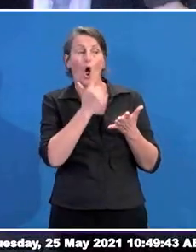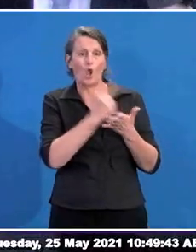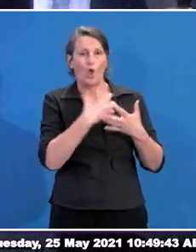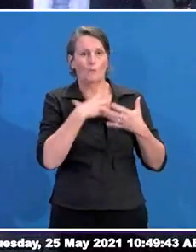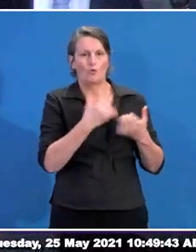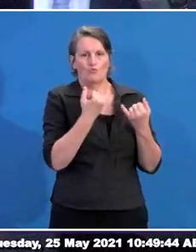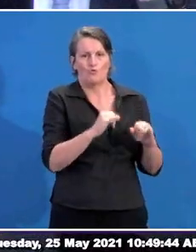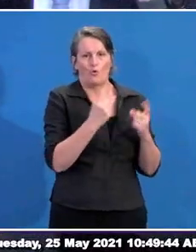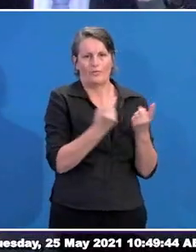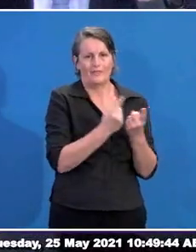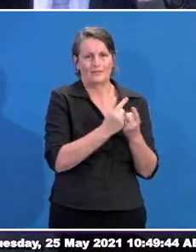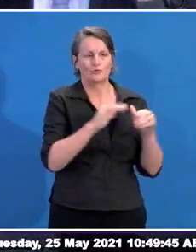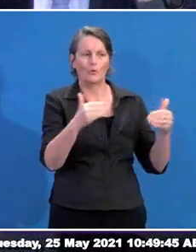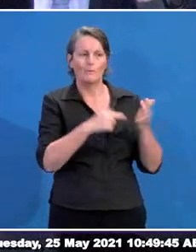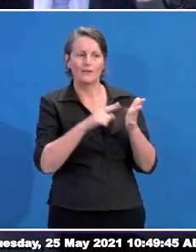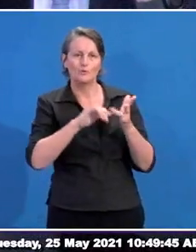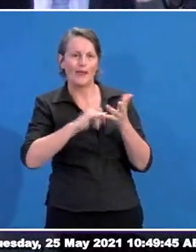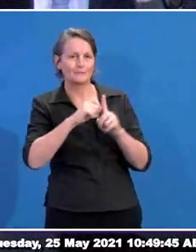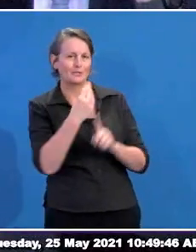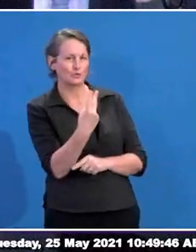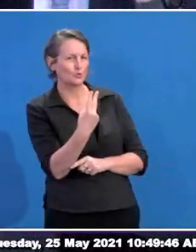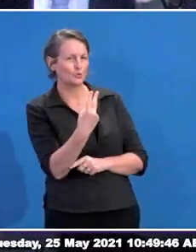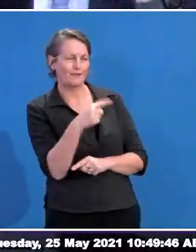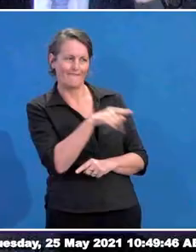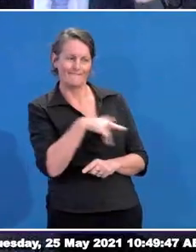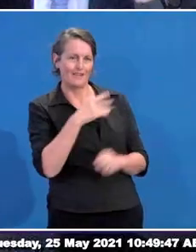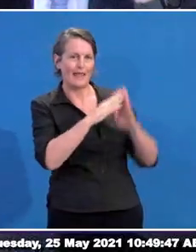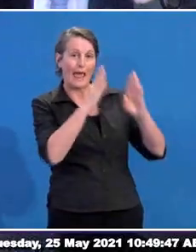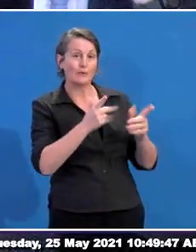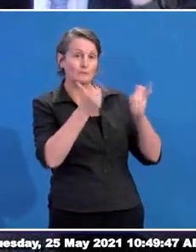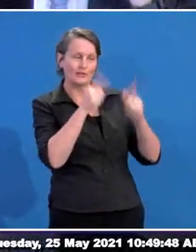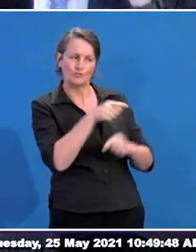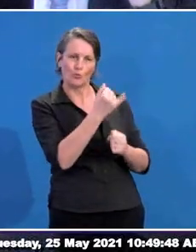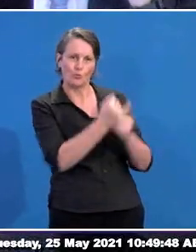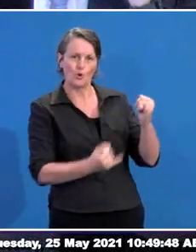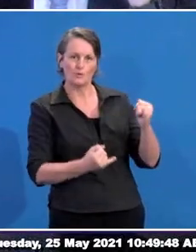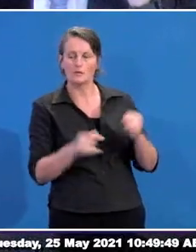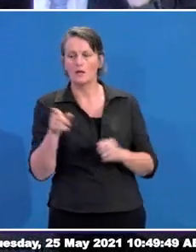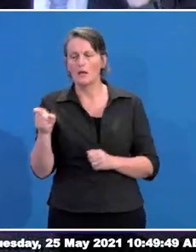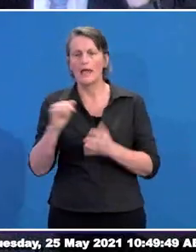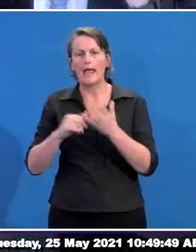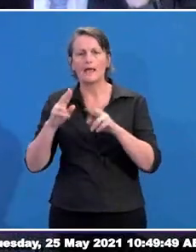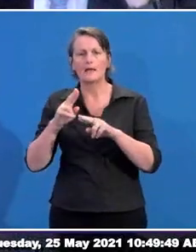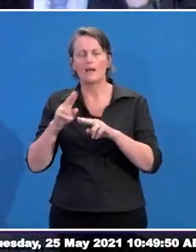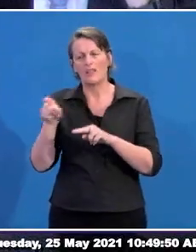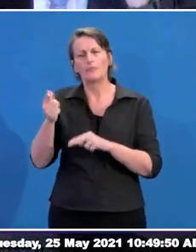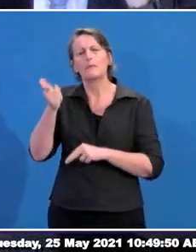And I think her attitude was basically, oh no, she wouldn't comment, or she wouldn't acknowledge